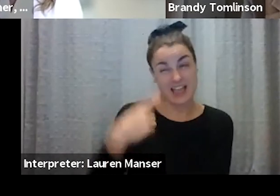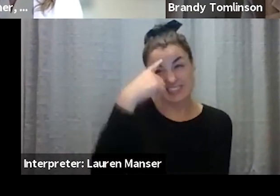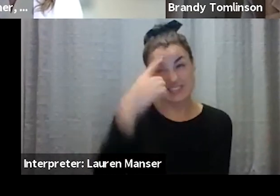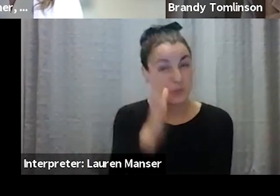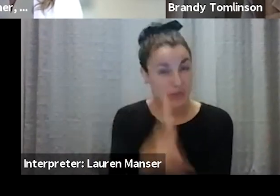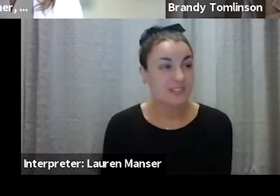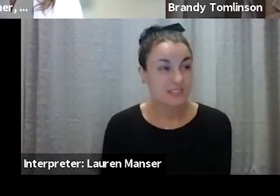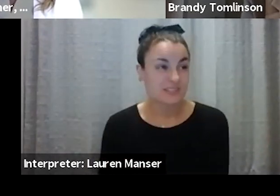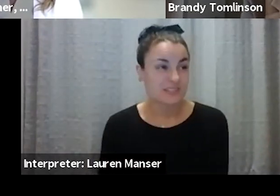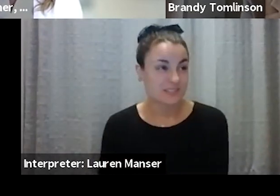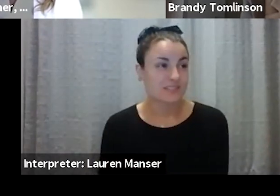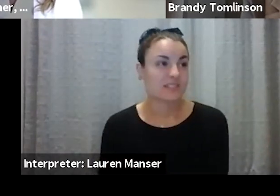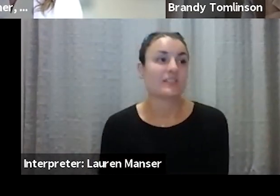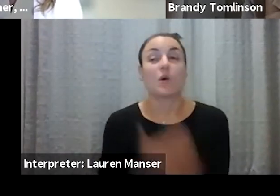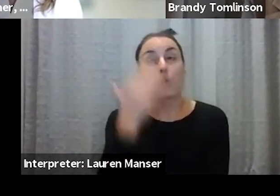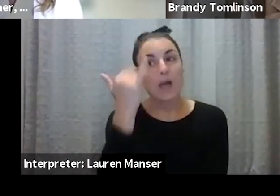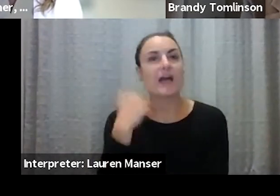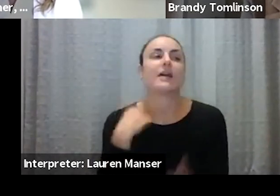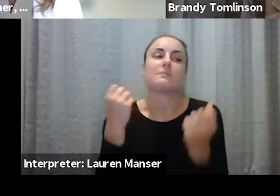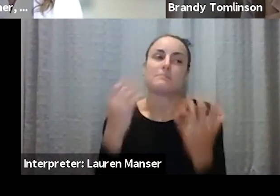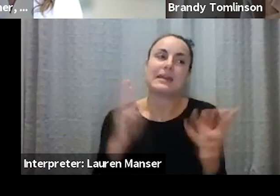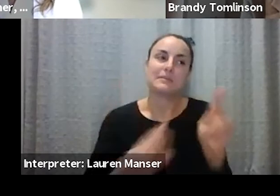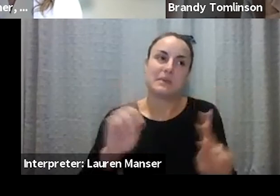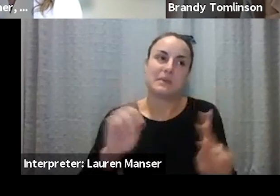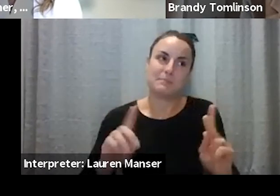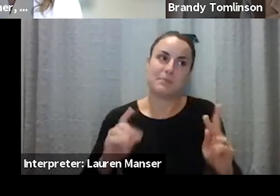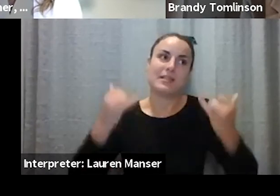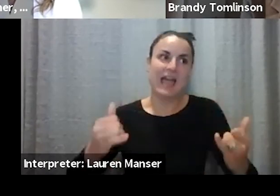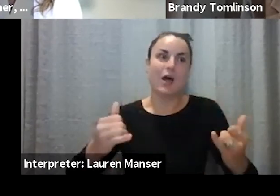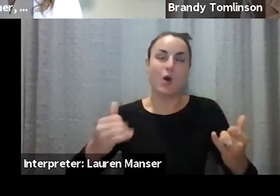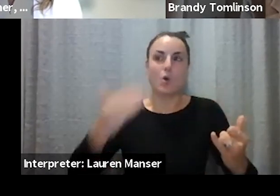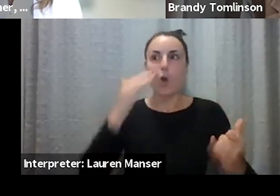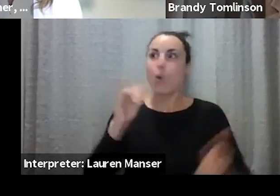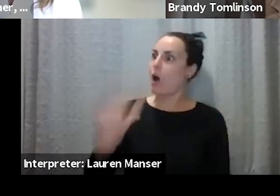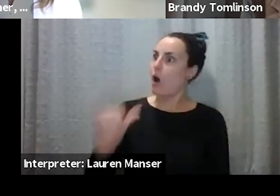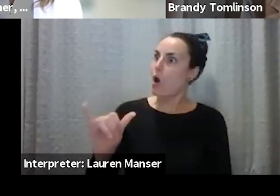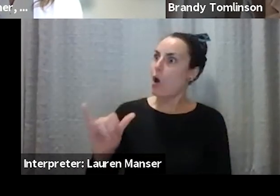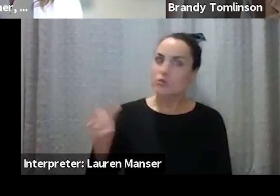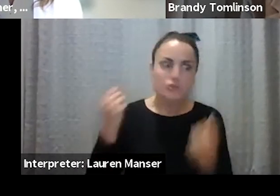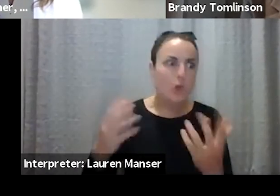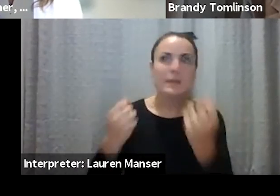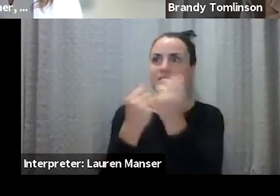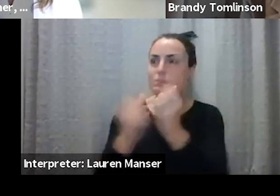in so many different ways. So, there are clearly so many benefits